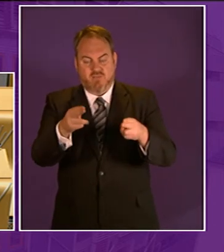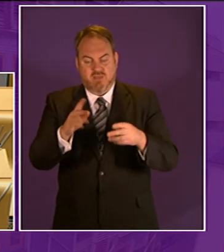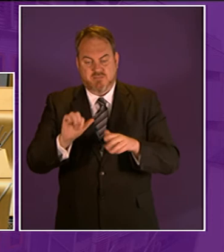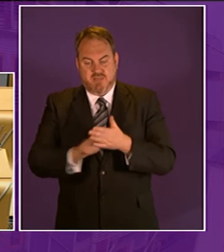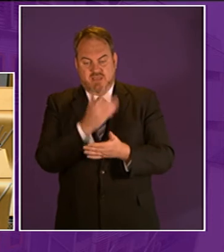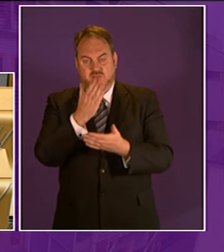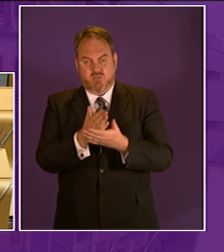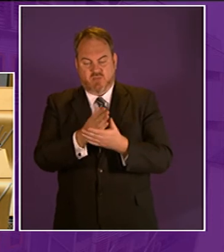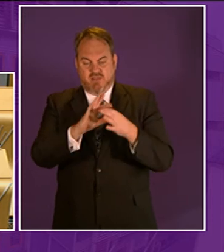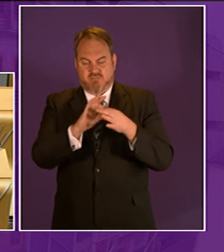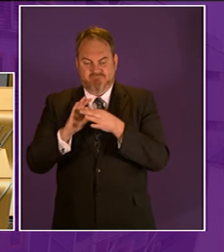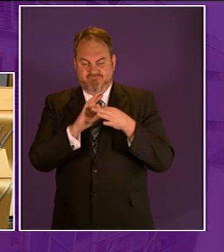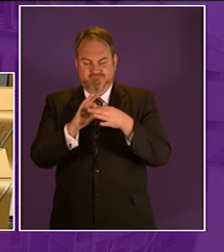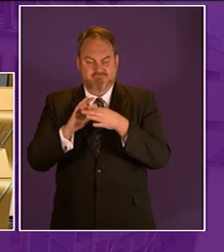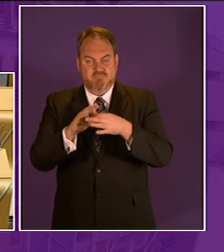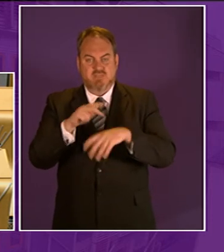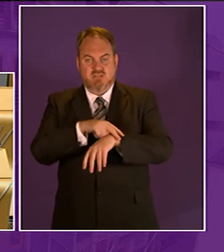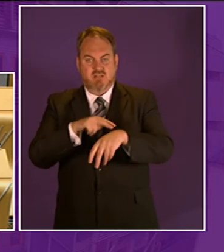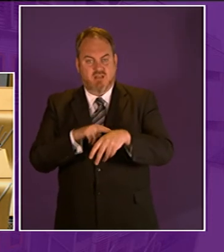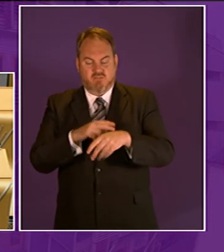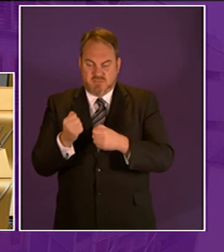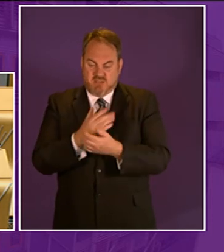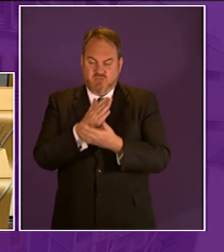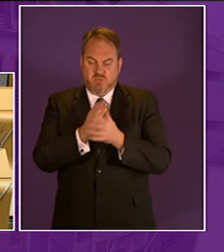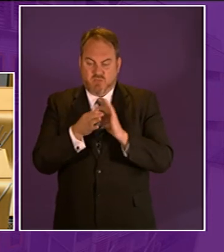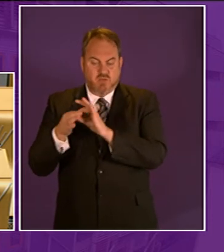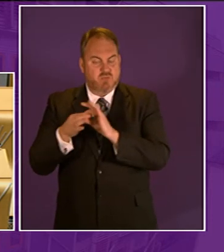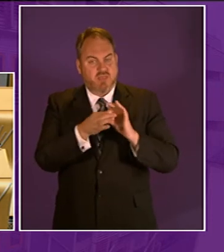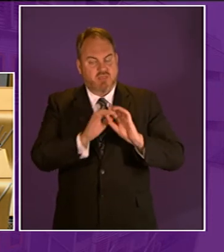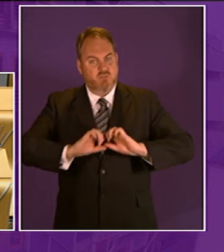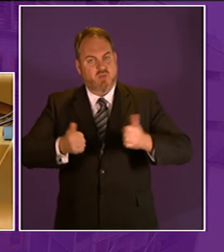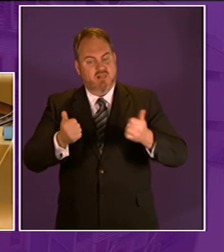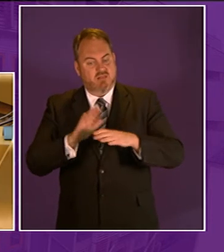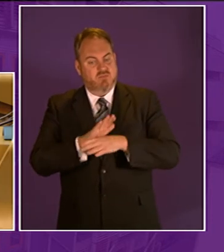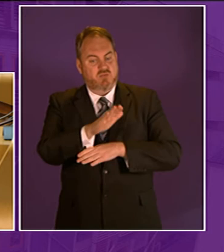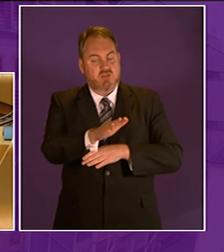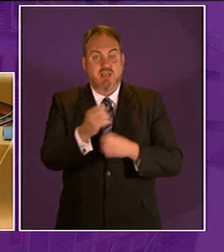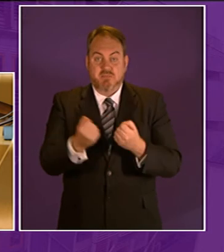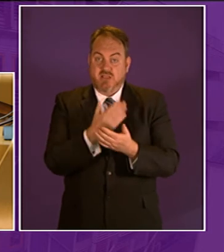with subsequent references not only to salary but to terms and conditions.